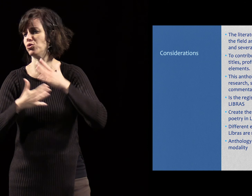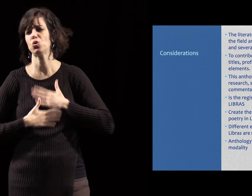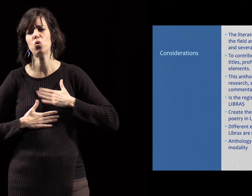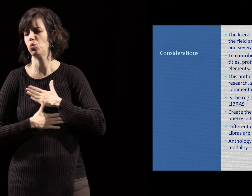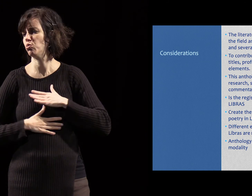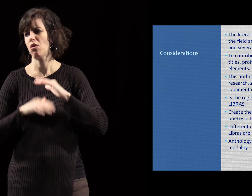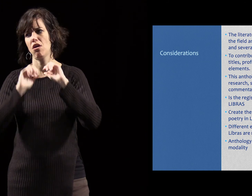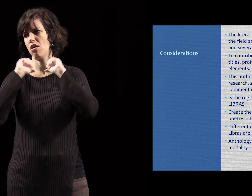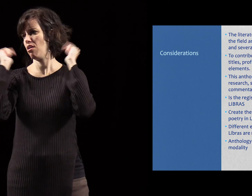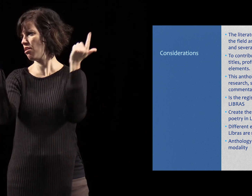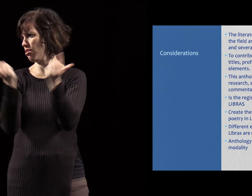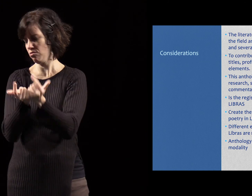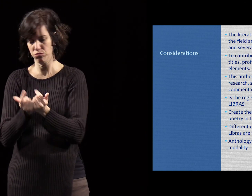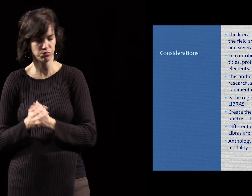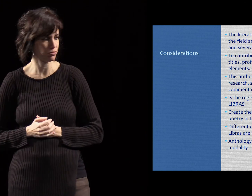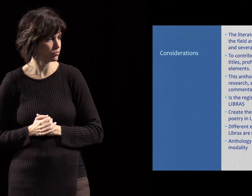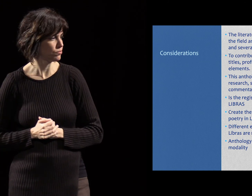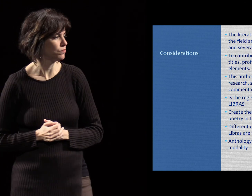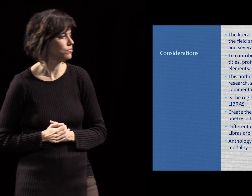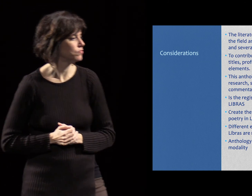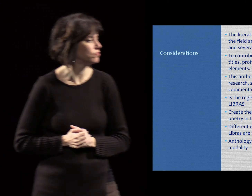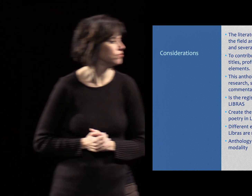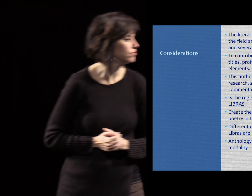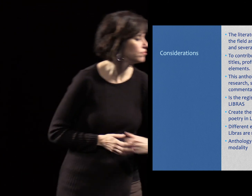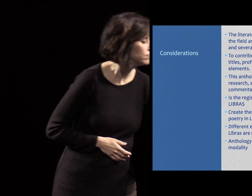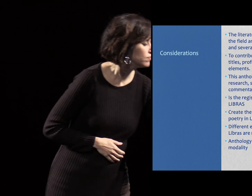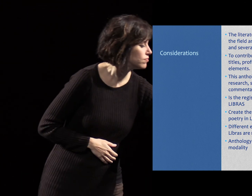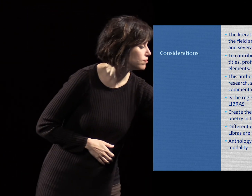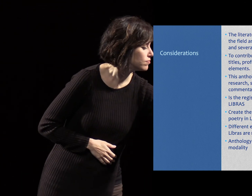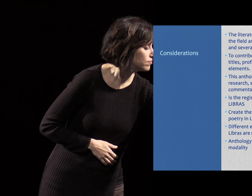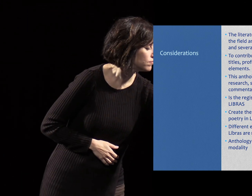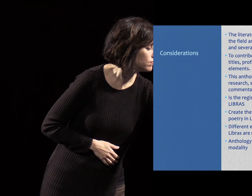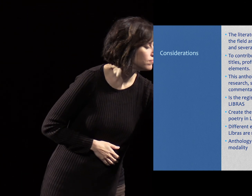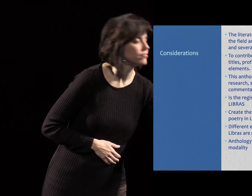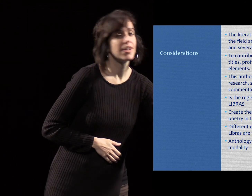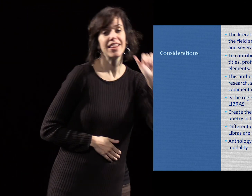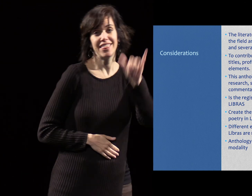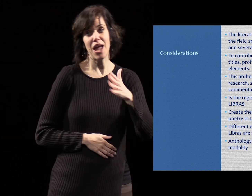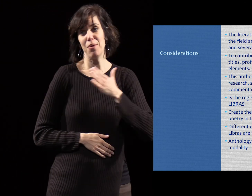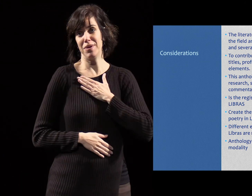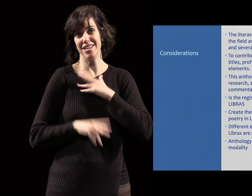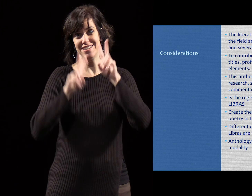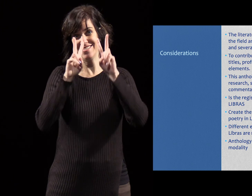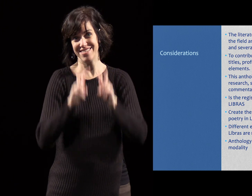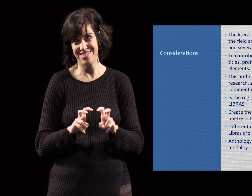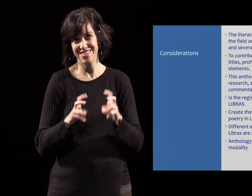for interpreters, for enjoyment. So that is my presentation.